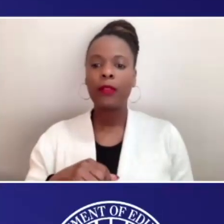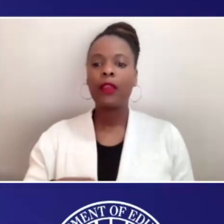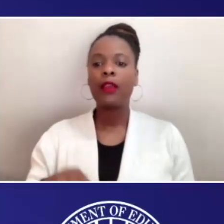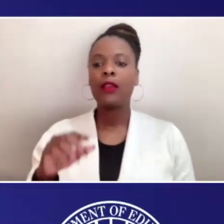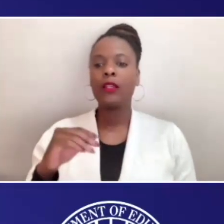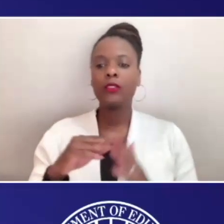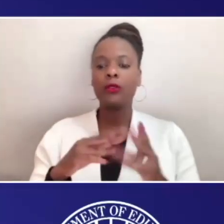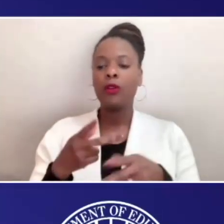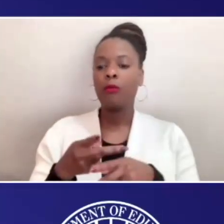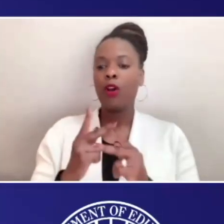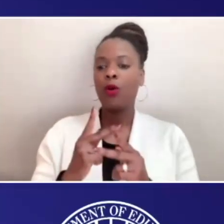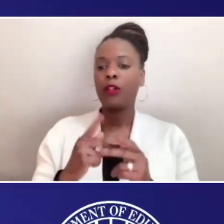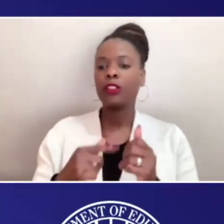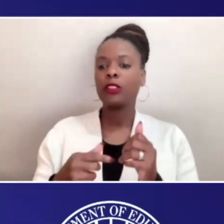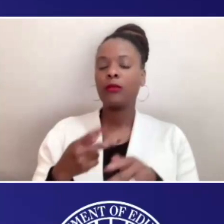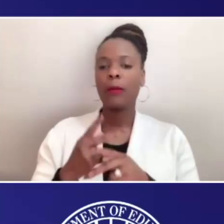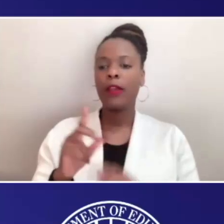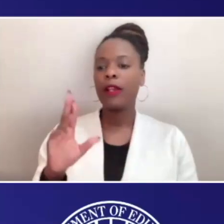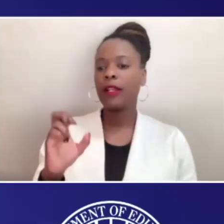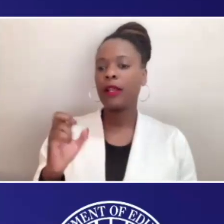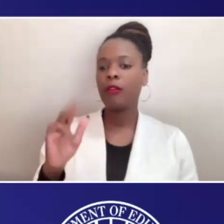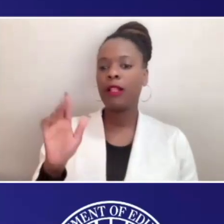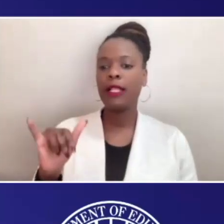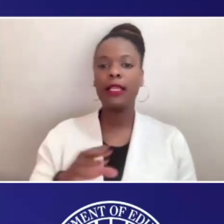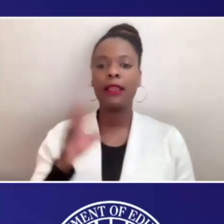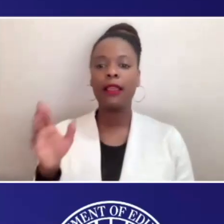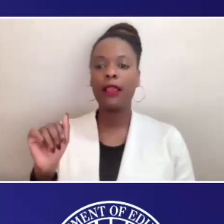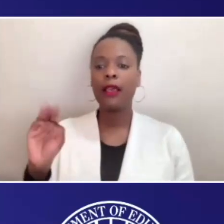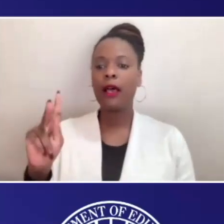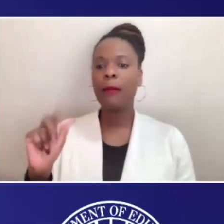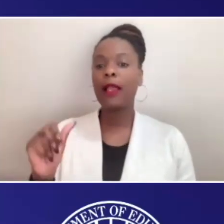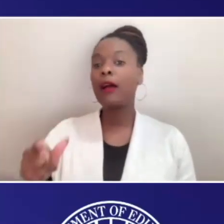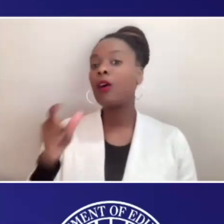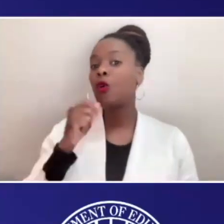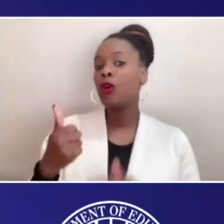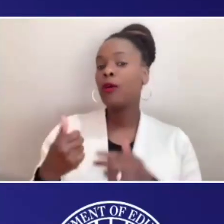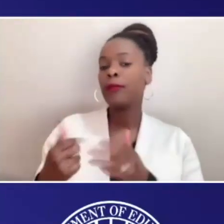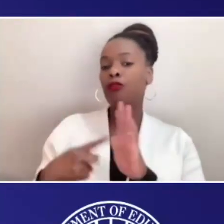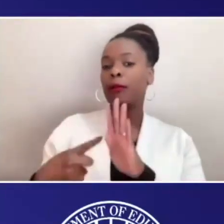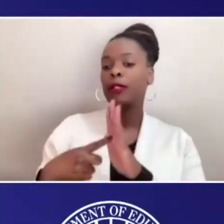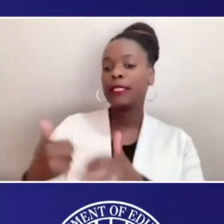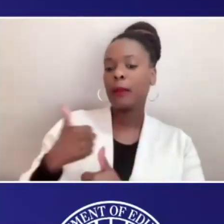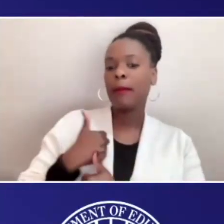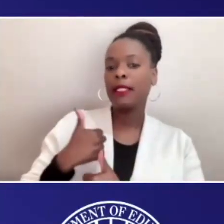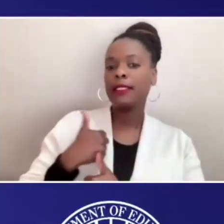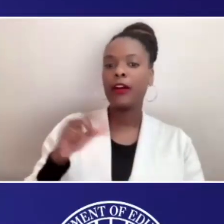Student loan borrowers who are veterans, US military service members, or groups representing them, primary? Faisal Sulman. Alternate?